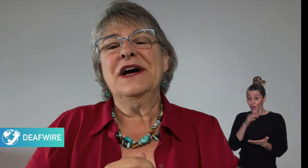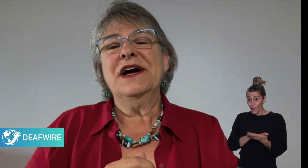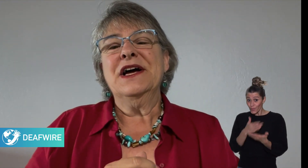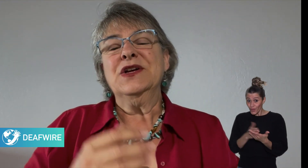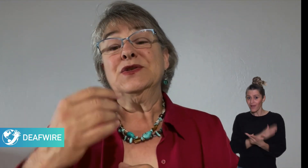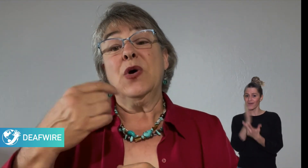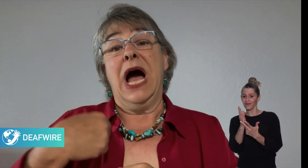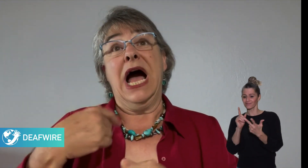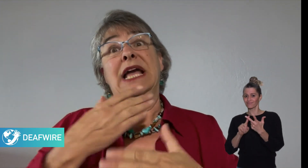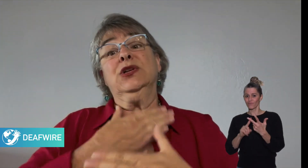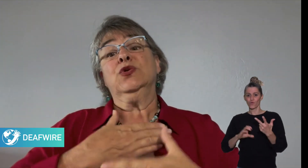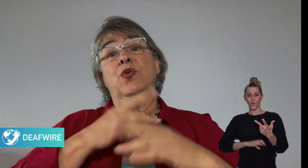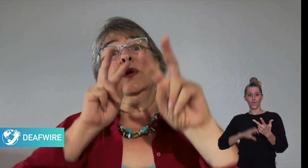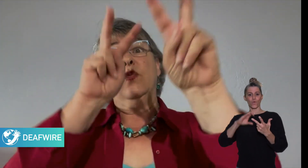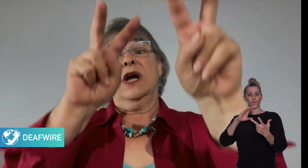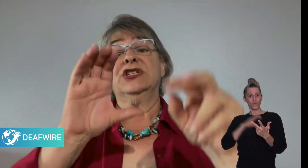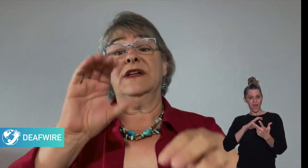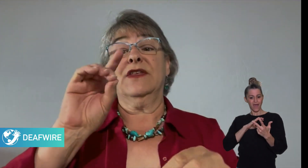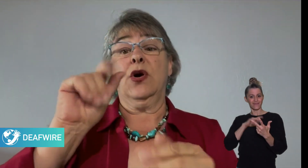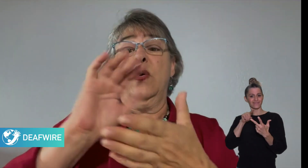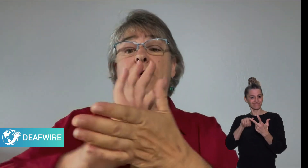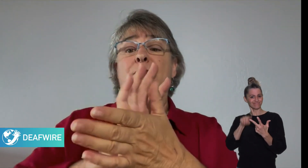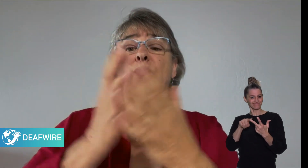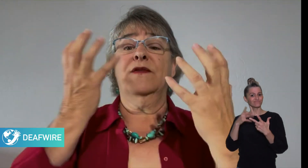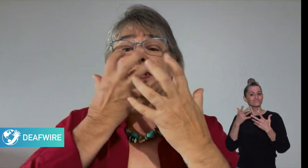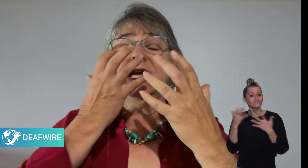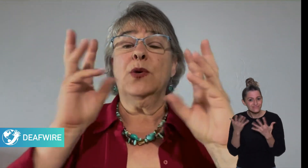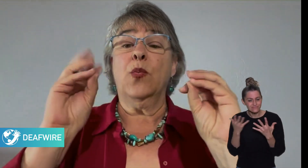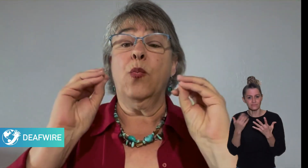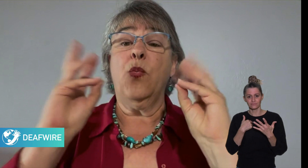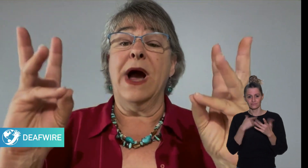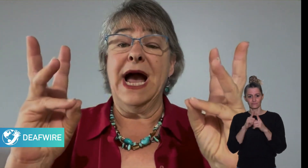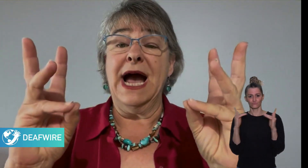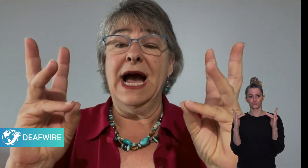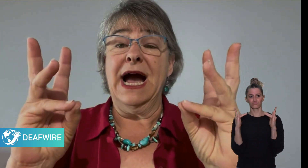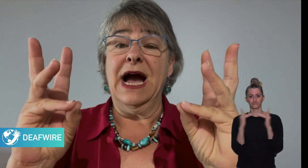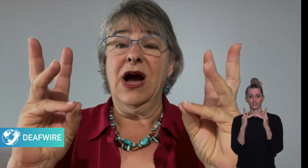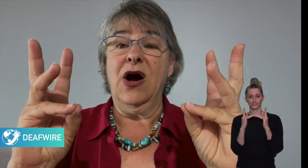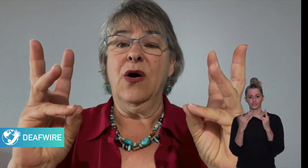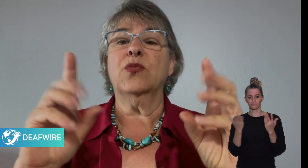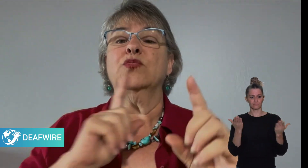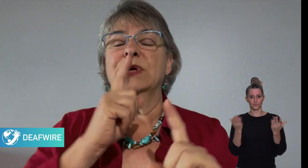being a “bridge” between the two worlds.